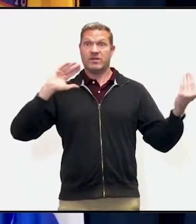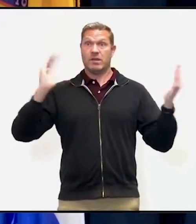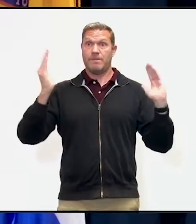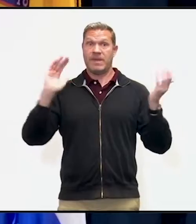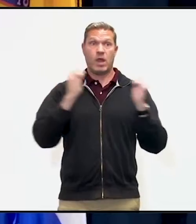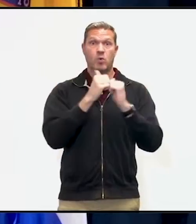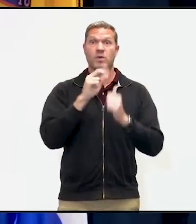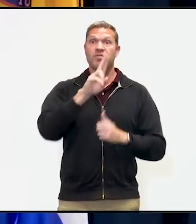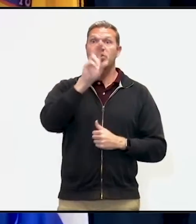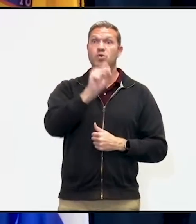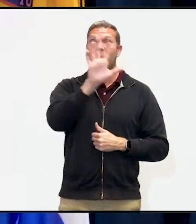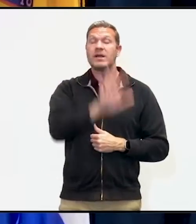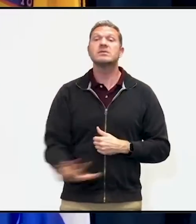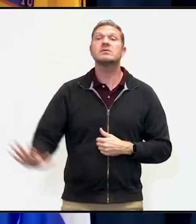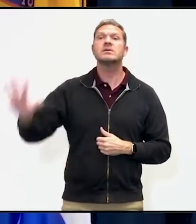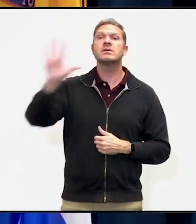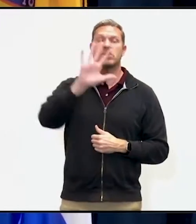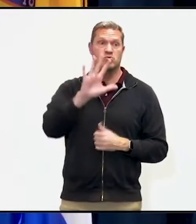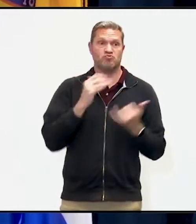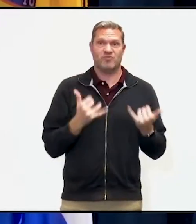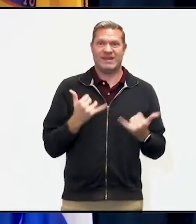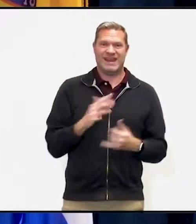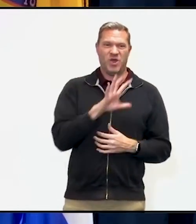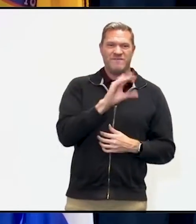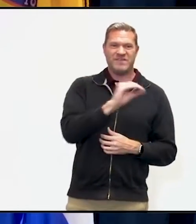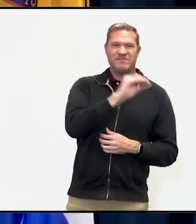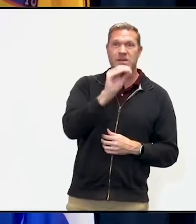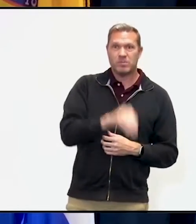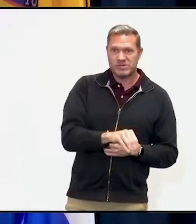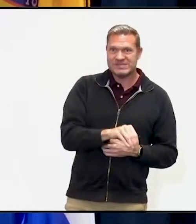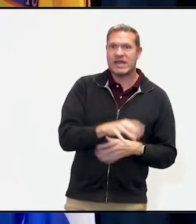in the United States of seniors having received at least one dose.